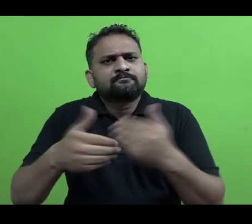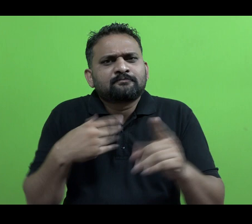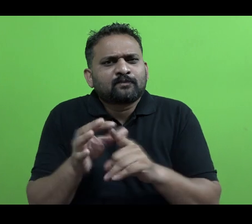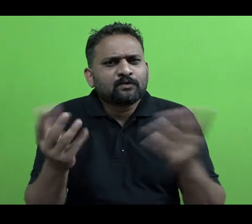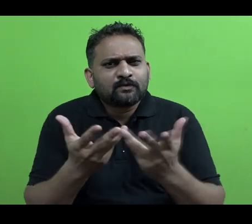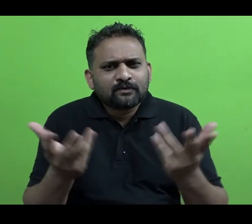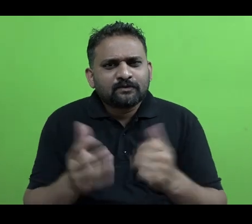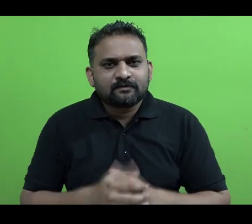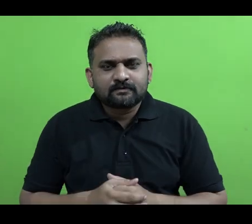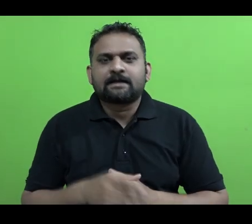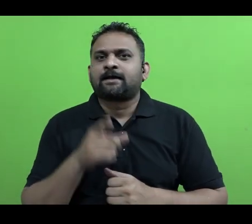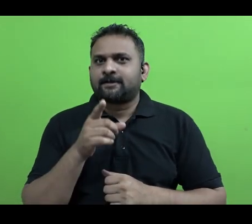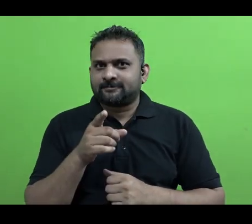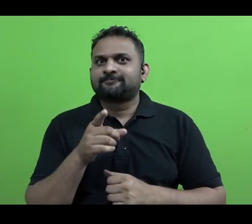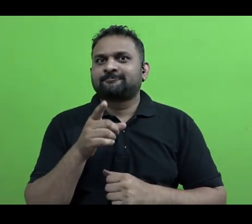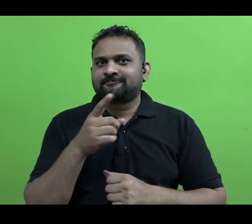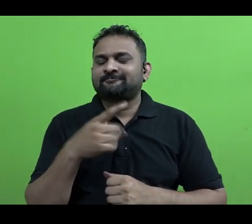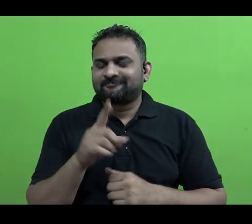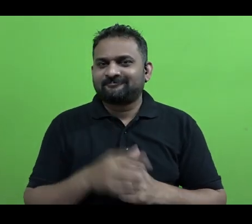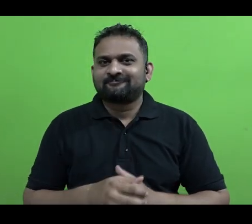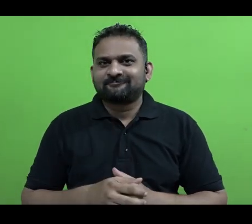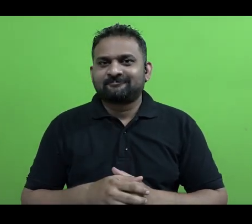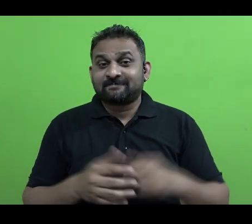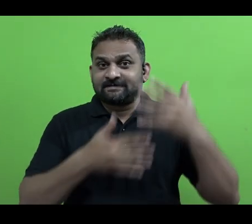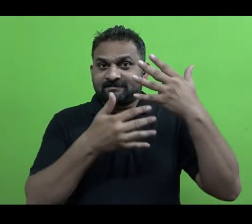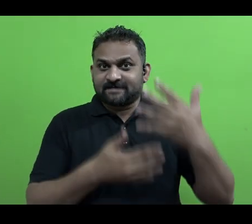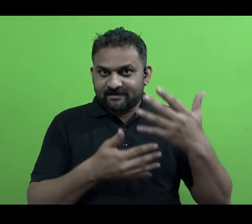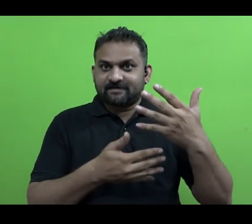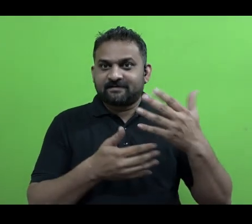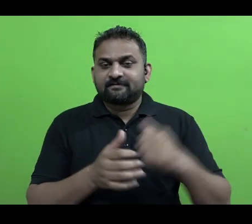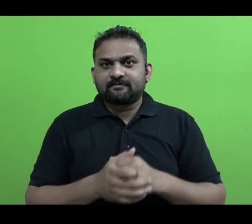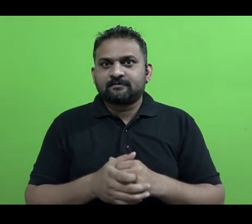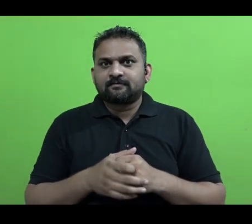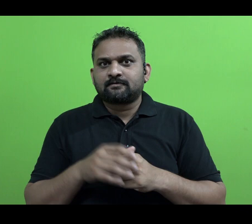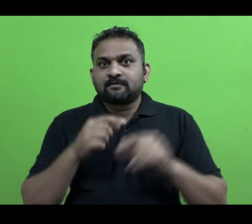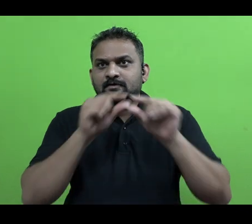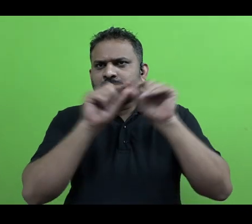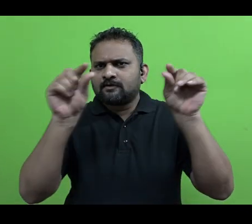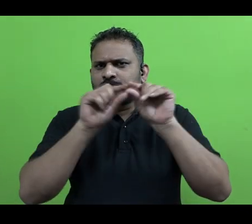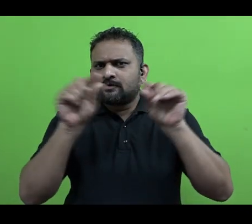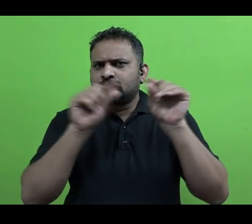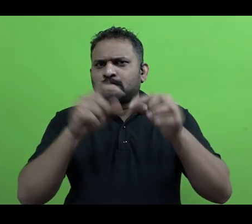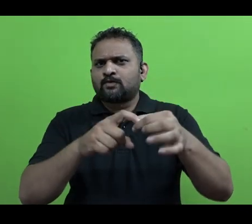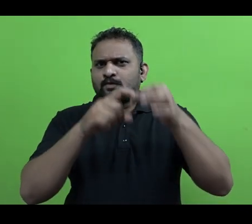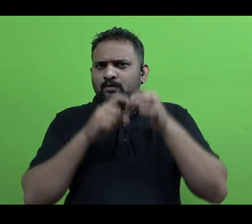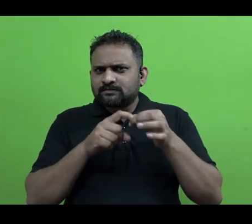What's the next step then? That's it, yes! Step 10 solve the word problem.